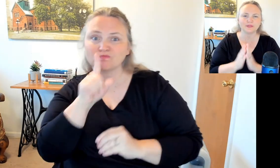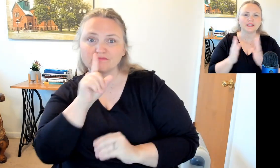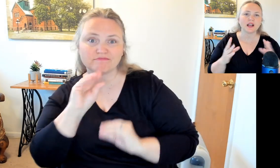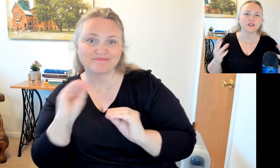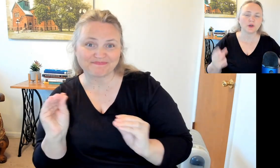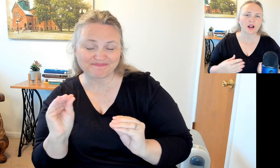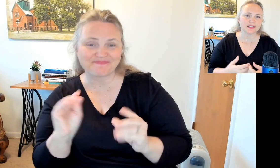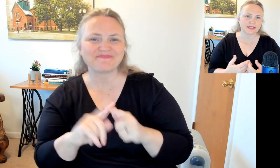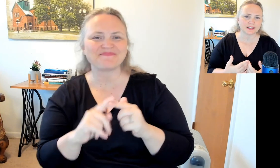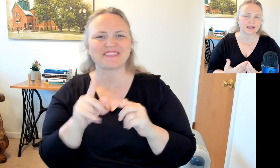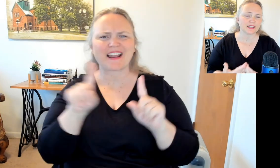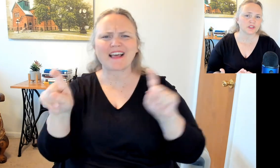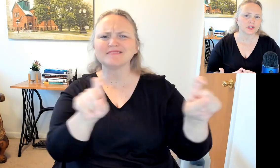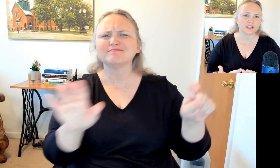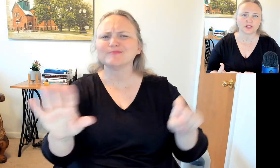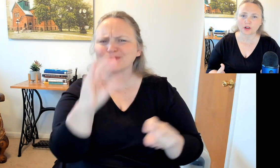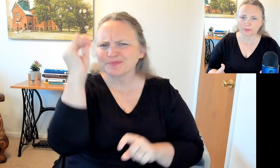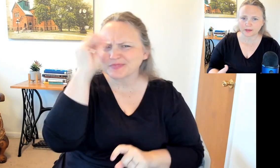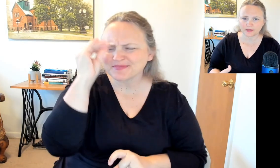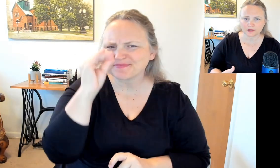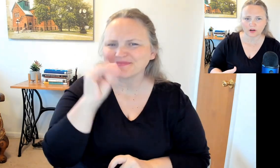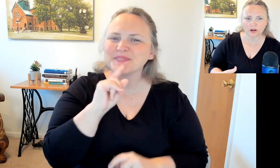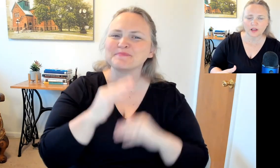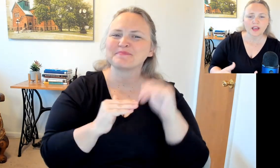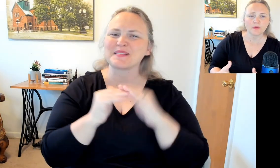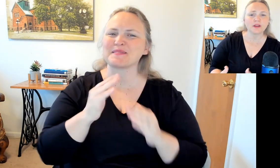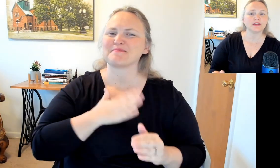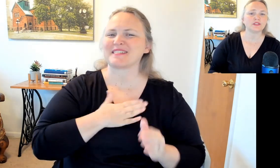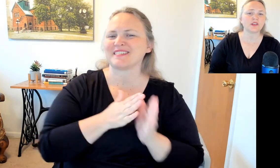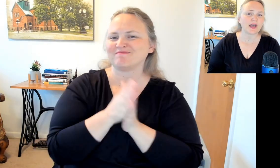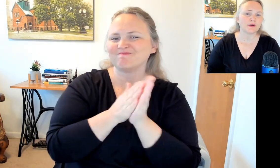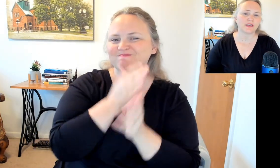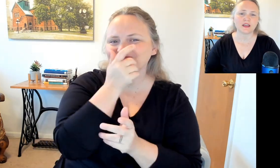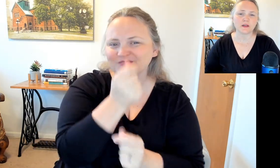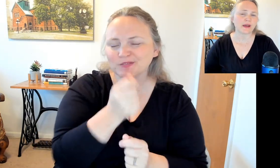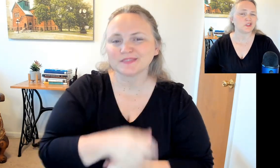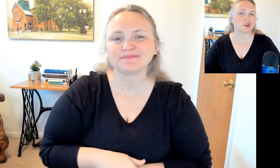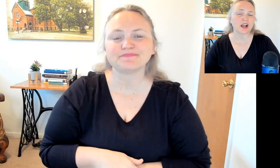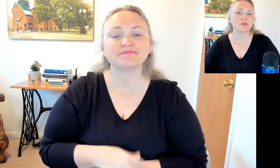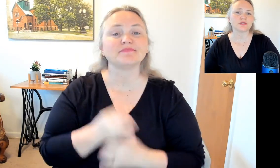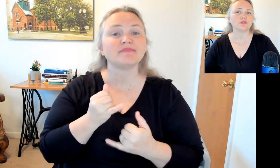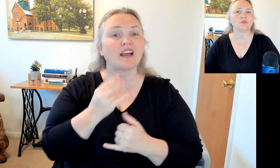Building on your ideas and interests is a great place to start. And we're going to start that with thinking about your graduate school